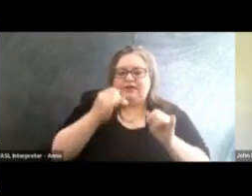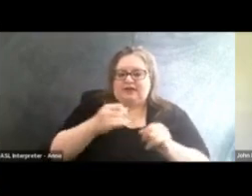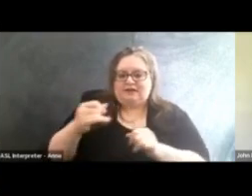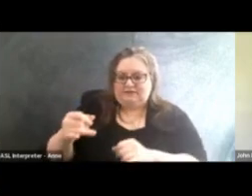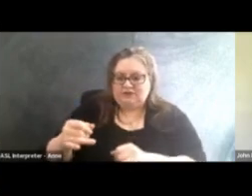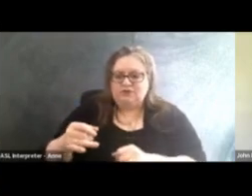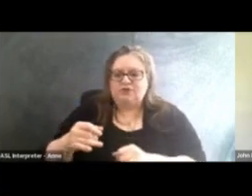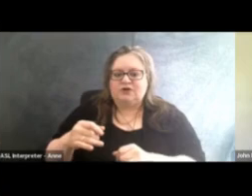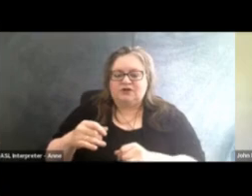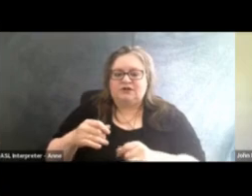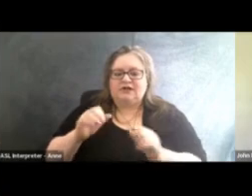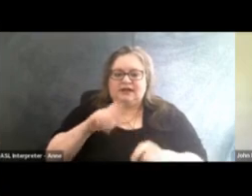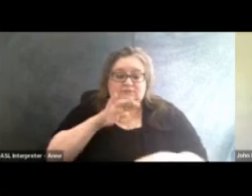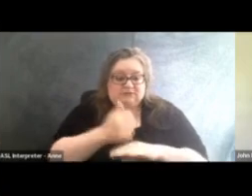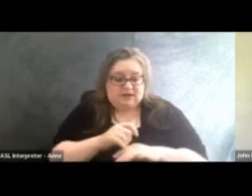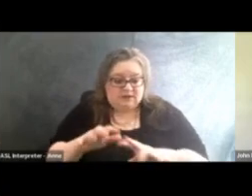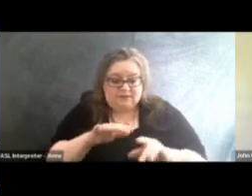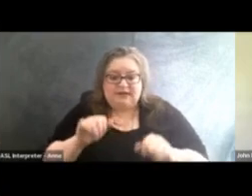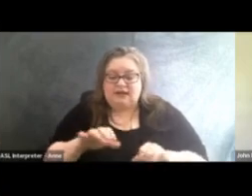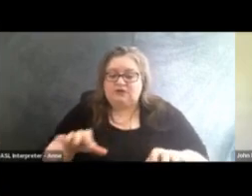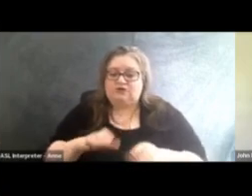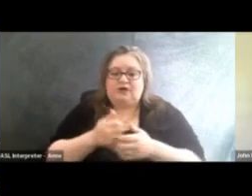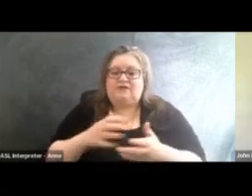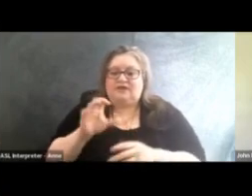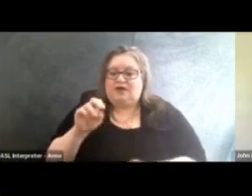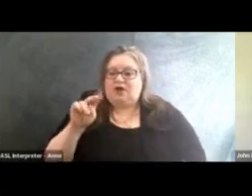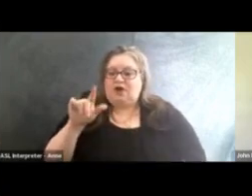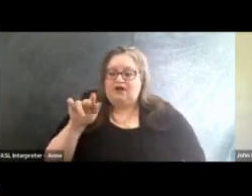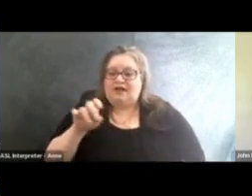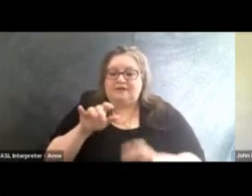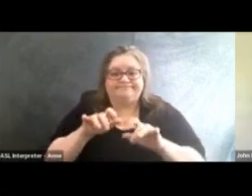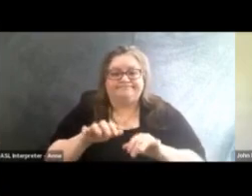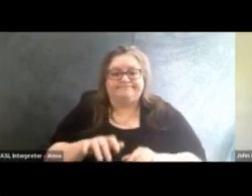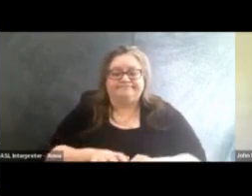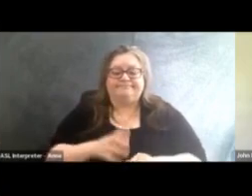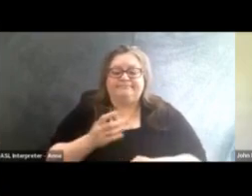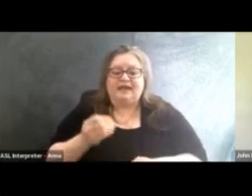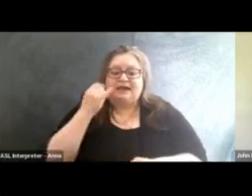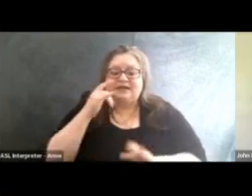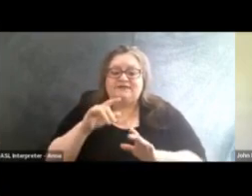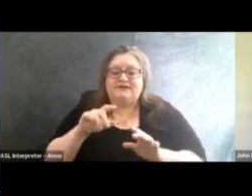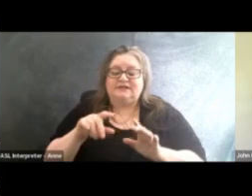upon being set up, can do it online, and if it's positive, it